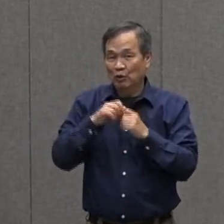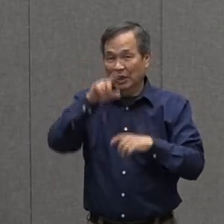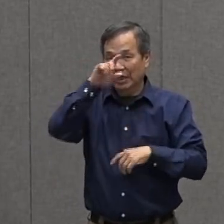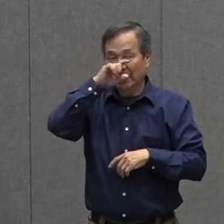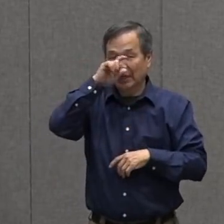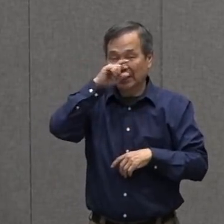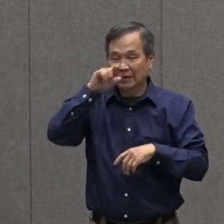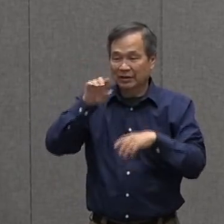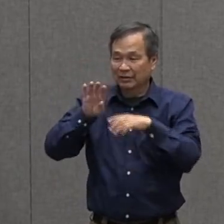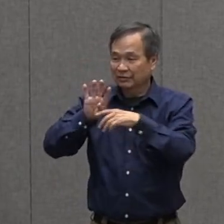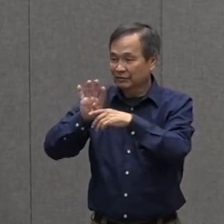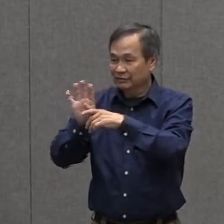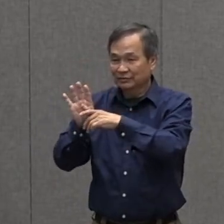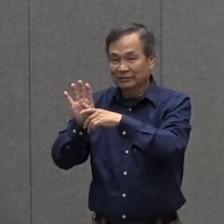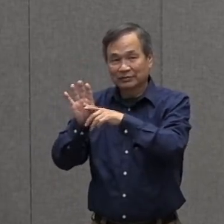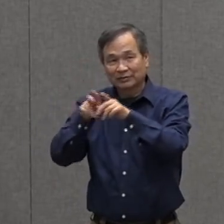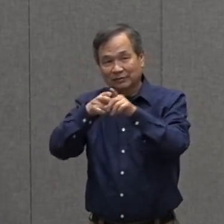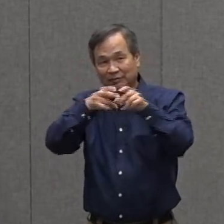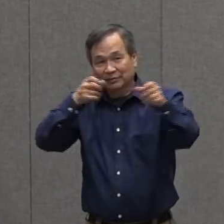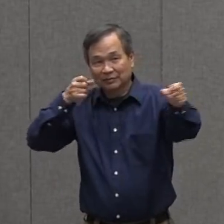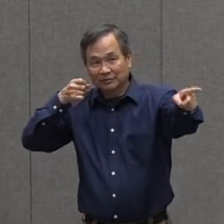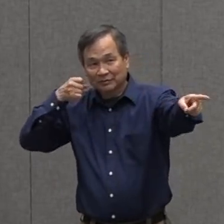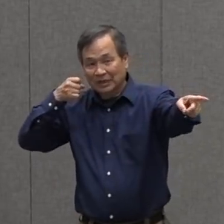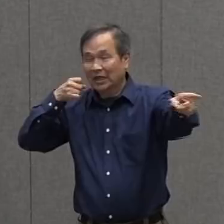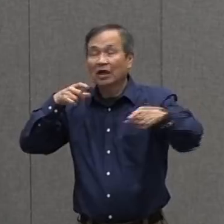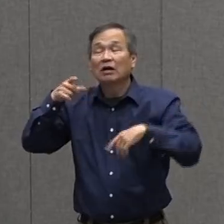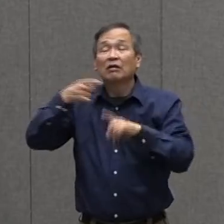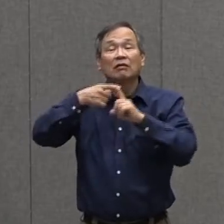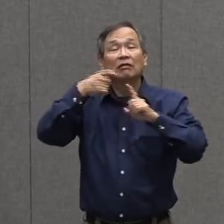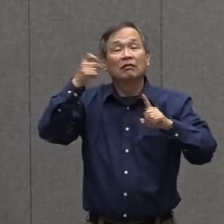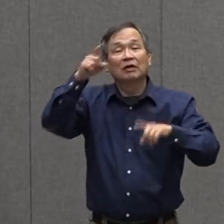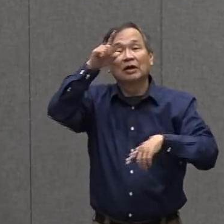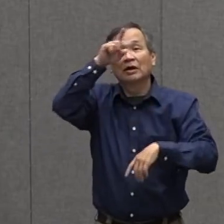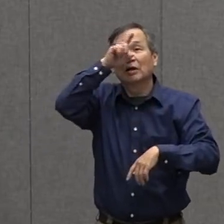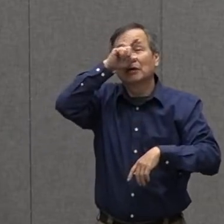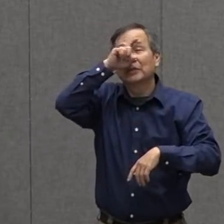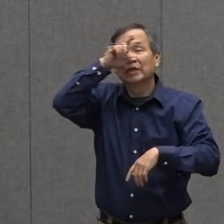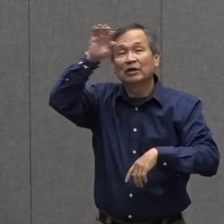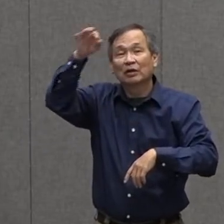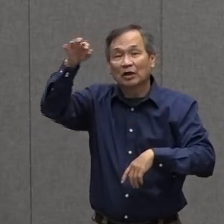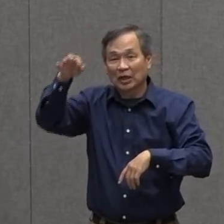"from the eagle who happened to drop a feather. "A feather that helped to change the weather.